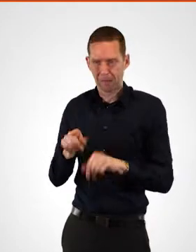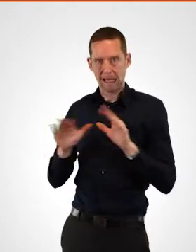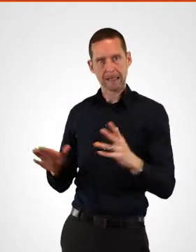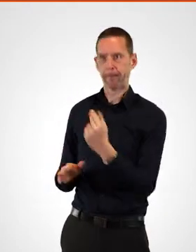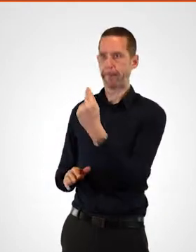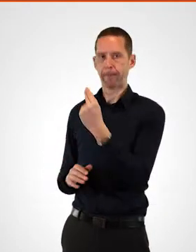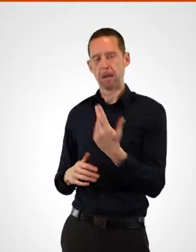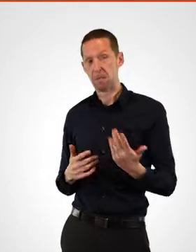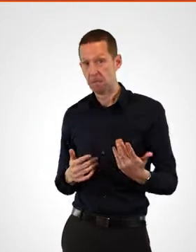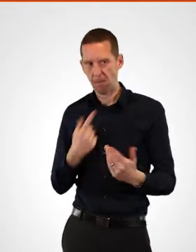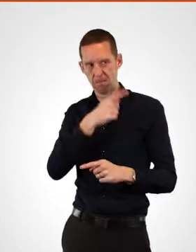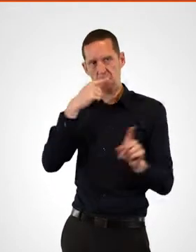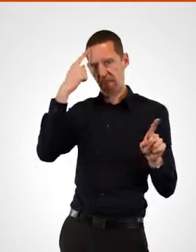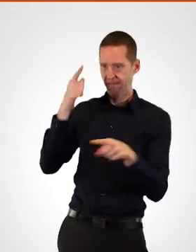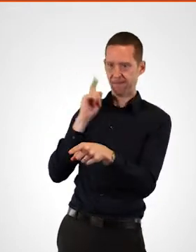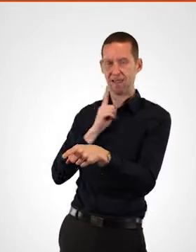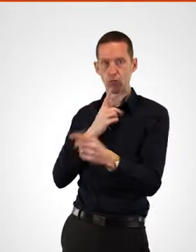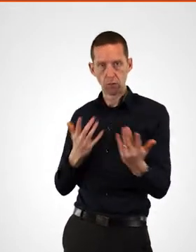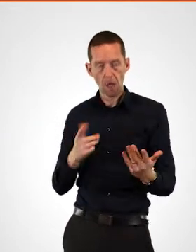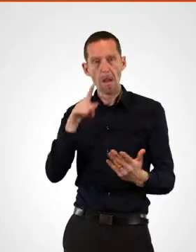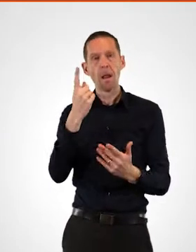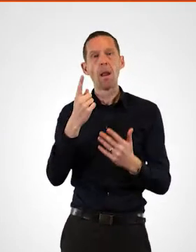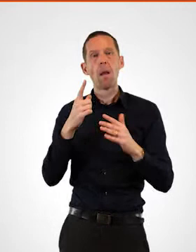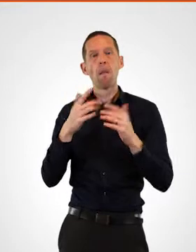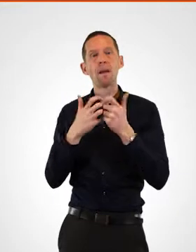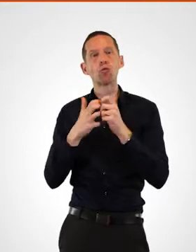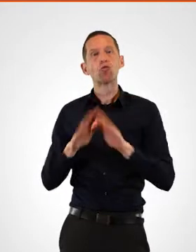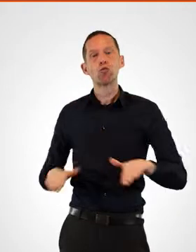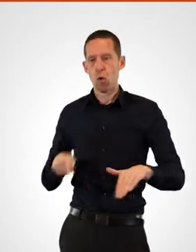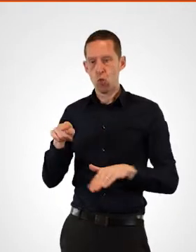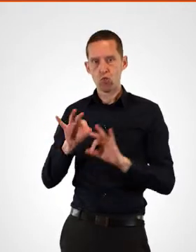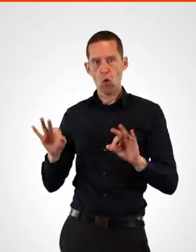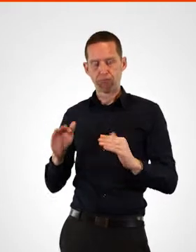but many of the children are not making the reading progress that we might hope.